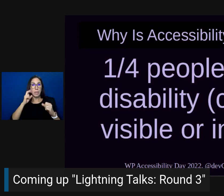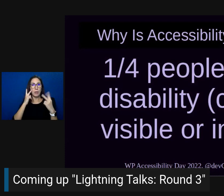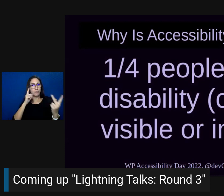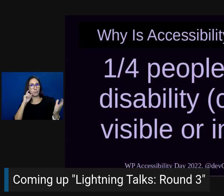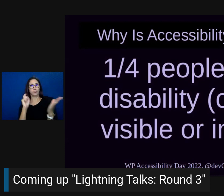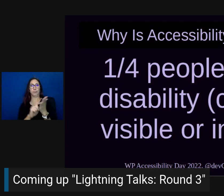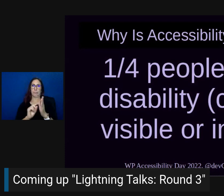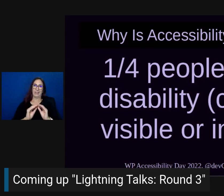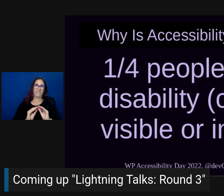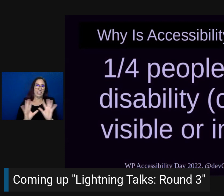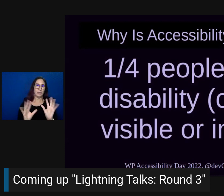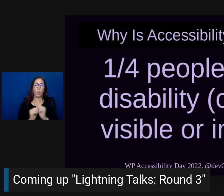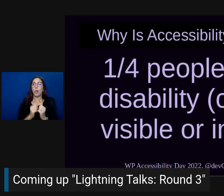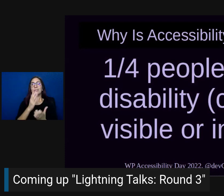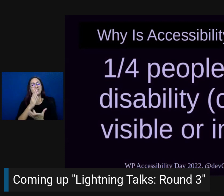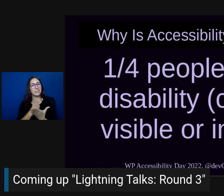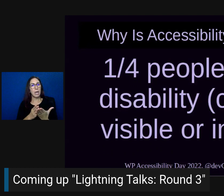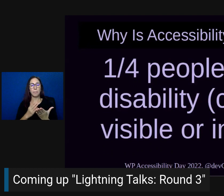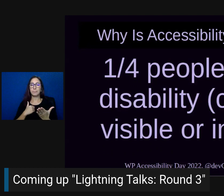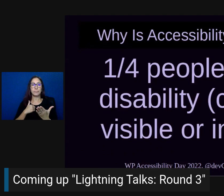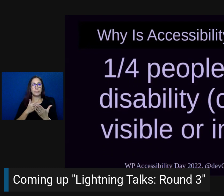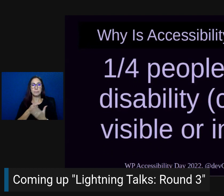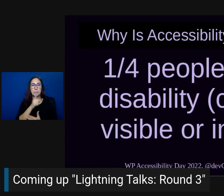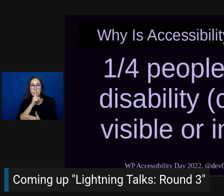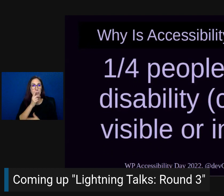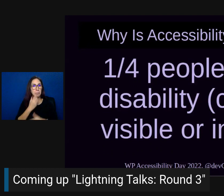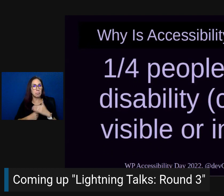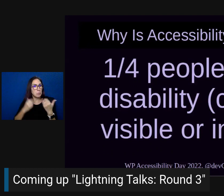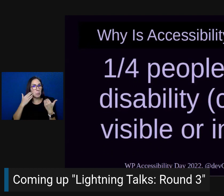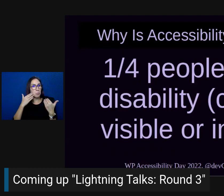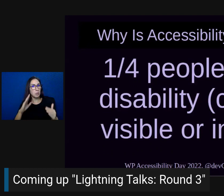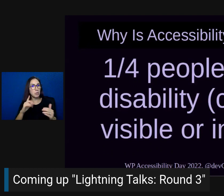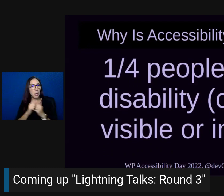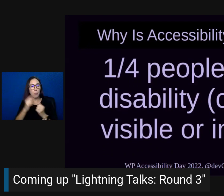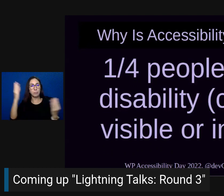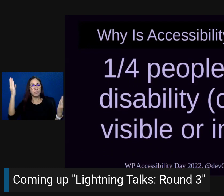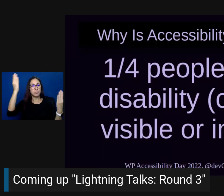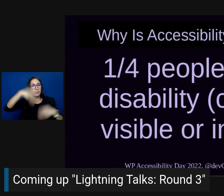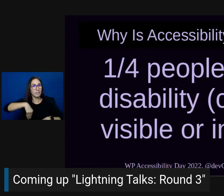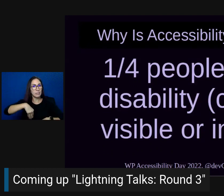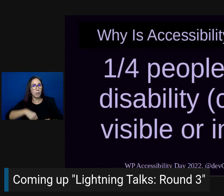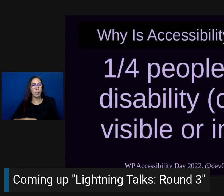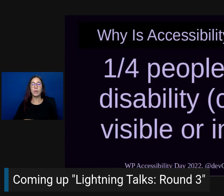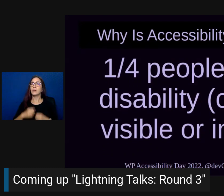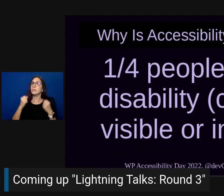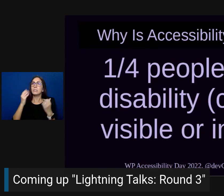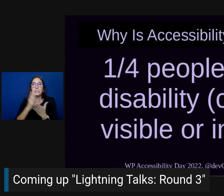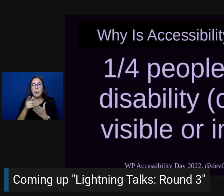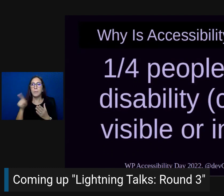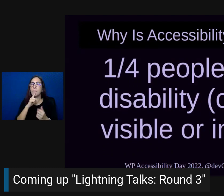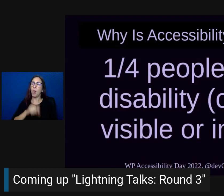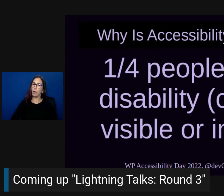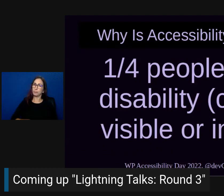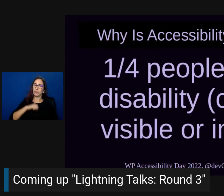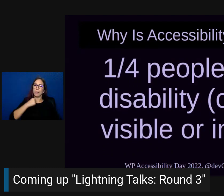You may know someone who has disability and they proudly say, Yes, I have a disability, or you may think, Oh,